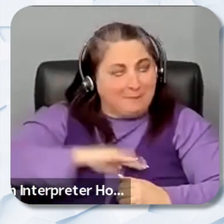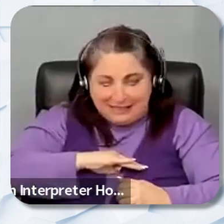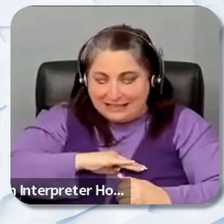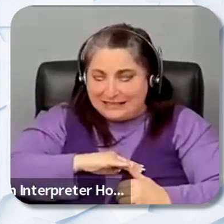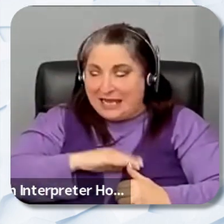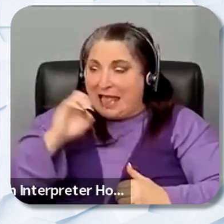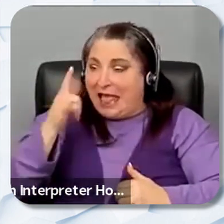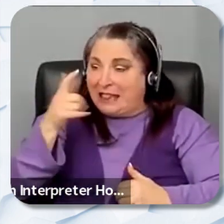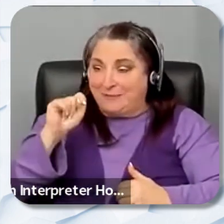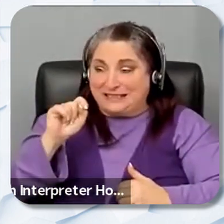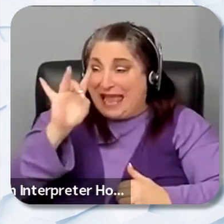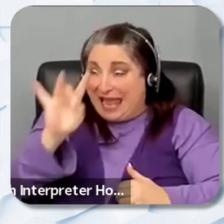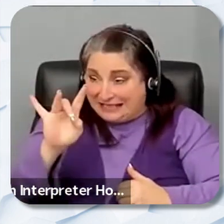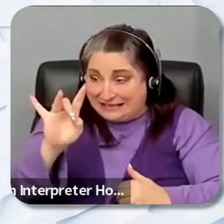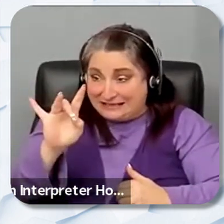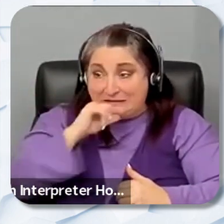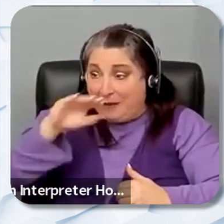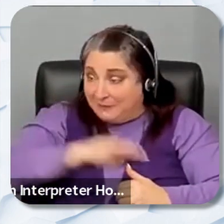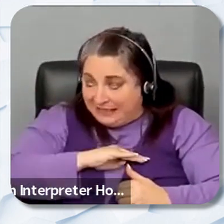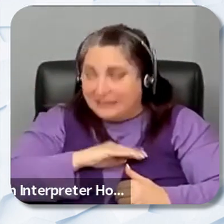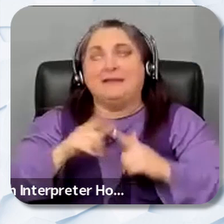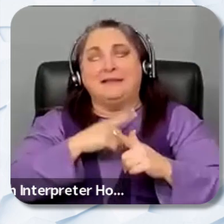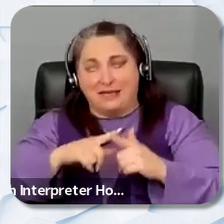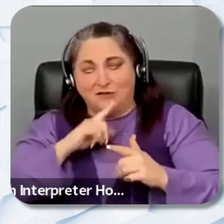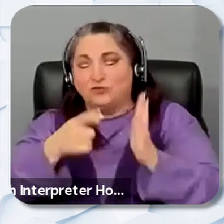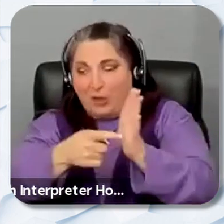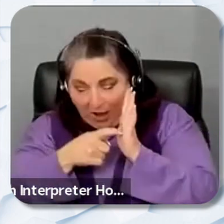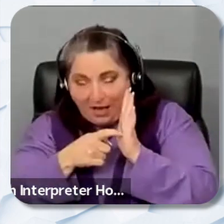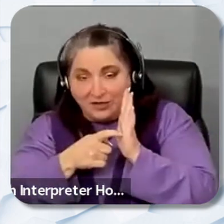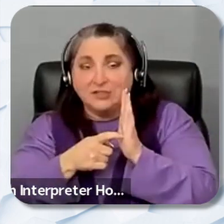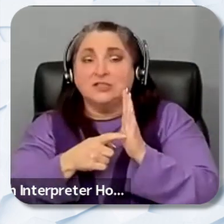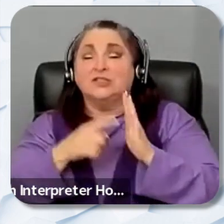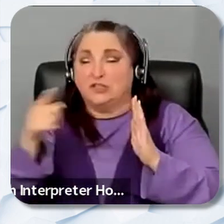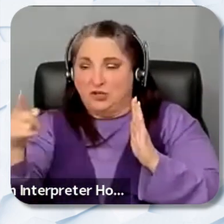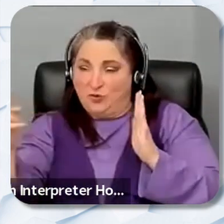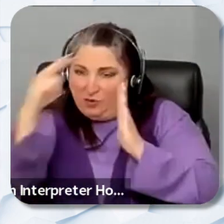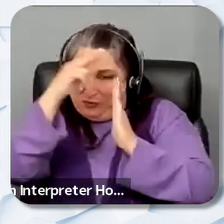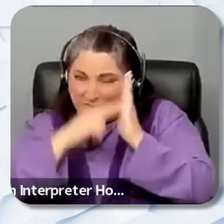So you will refer back to that Targeted data review chart that's, you know, linked in the